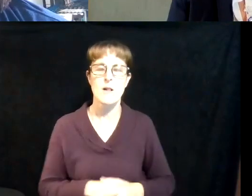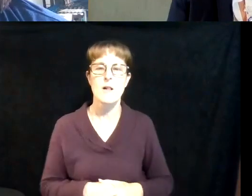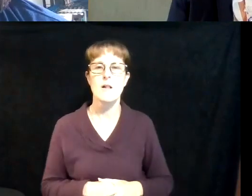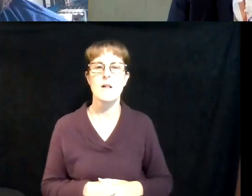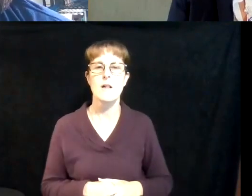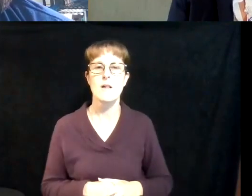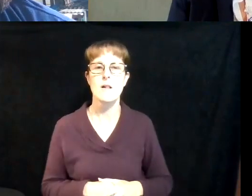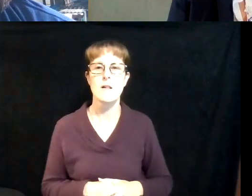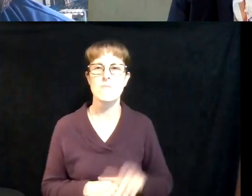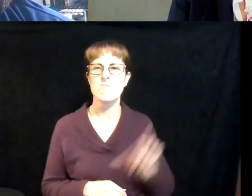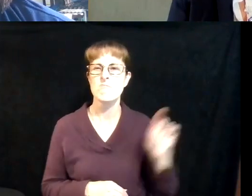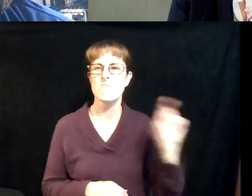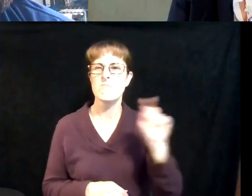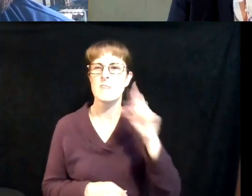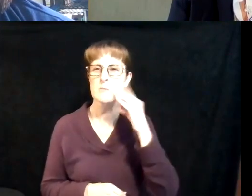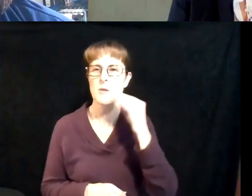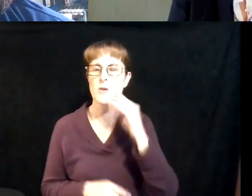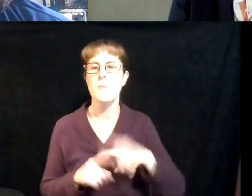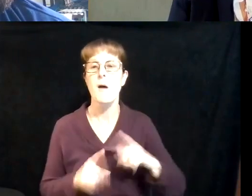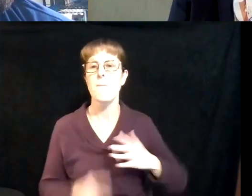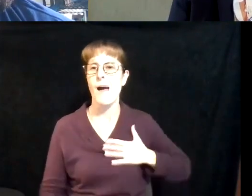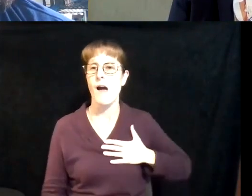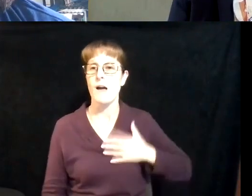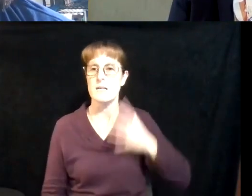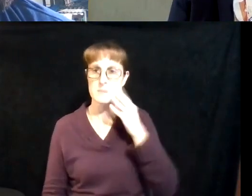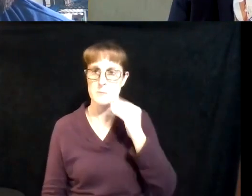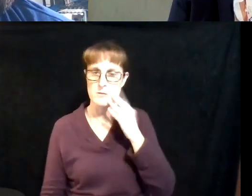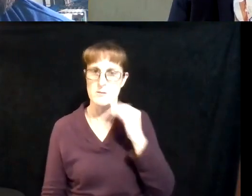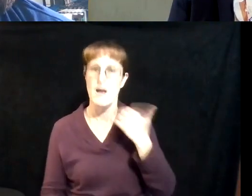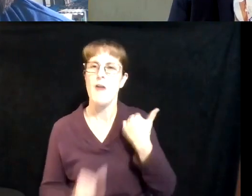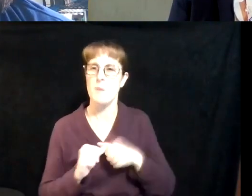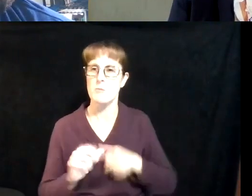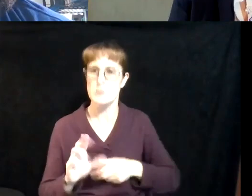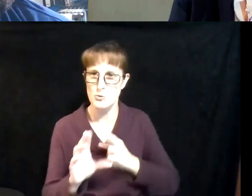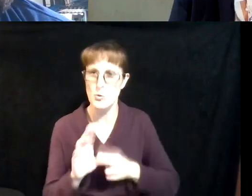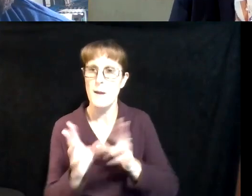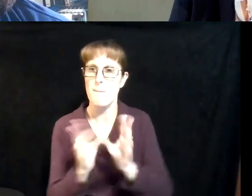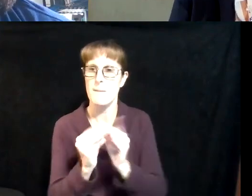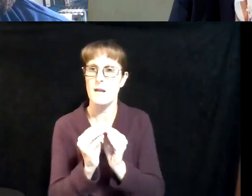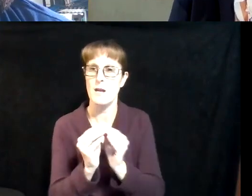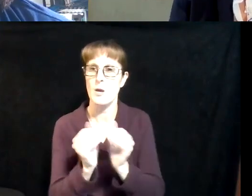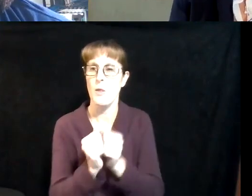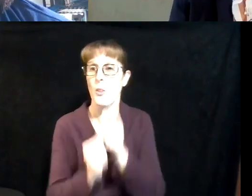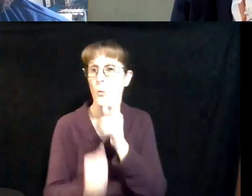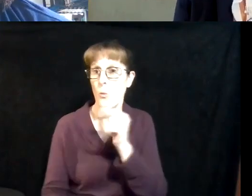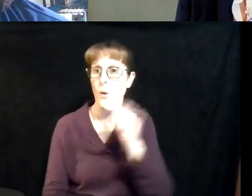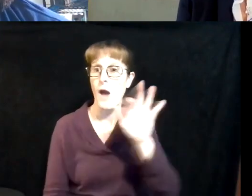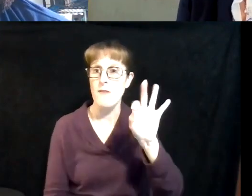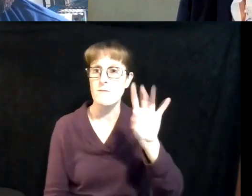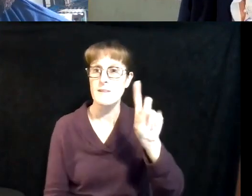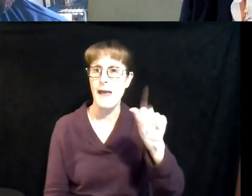me is sitting in a meeting with the FDA, from the early meetings we had with the FDA.